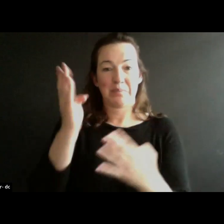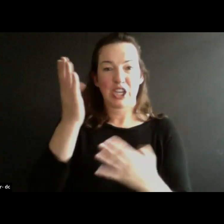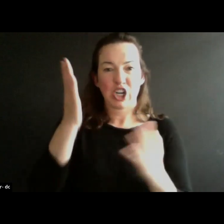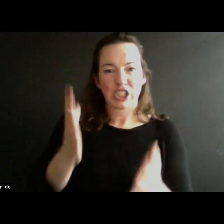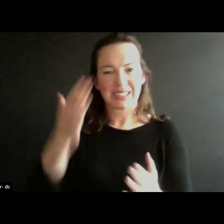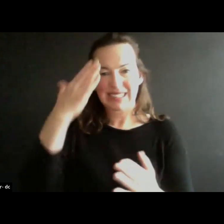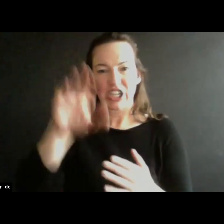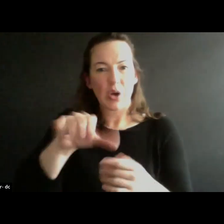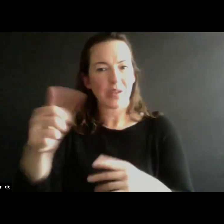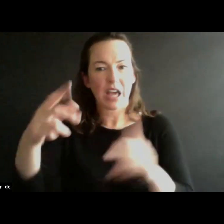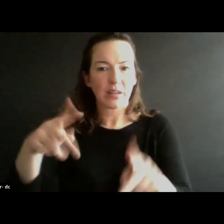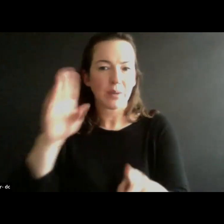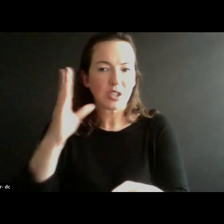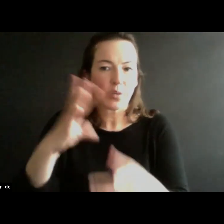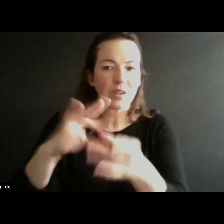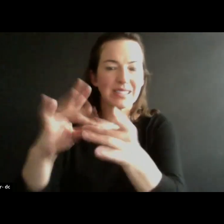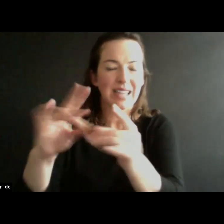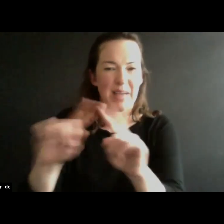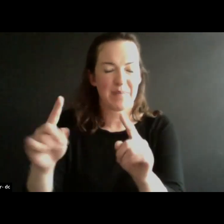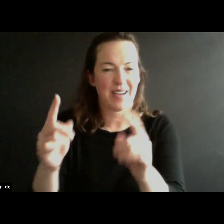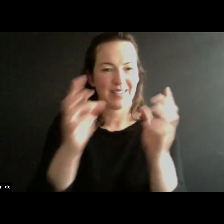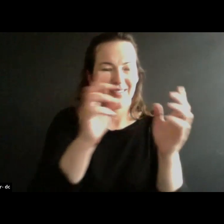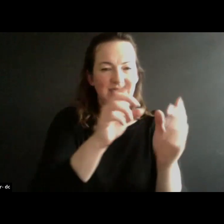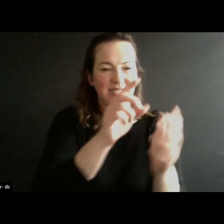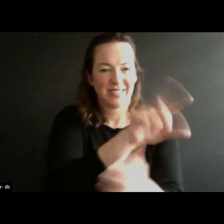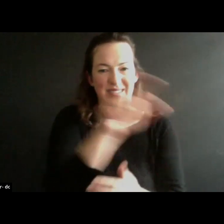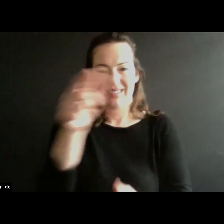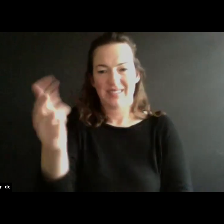but it was very interesting to see how, under the umbrella of digital equity all of these